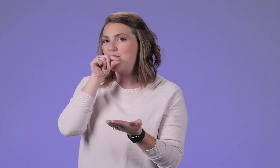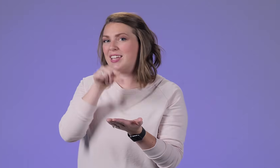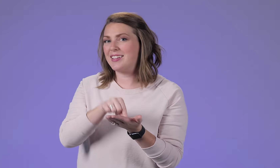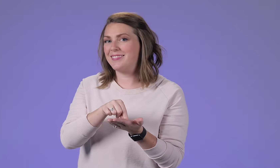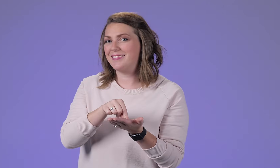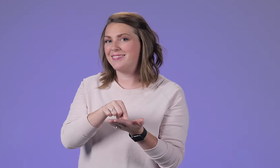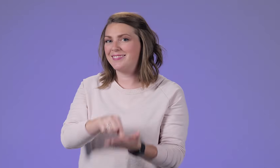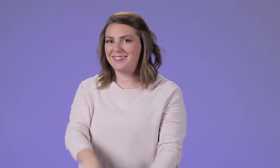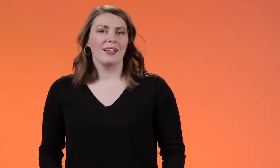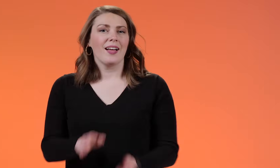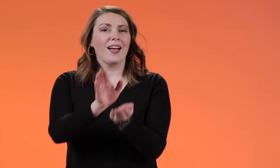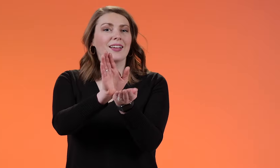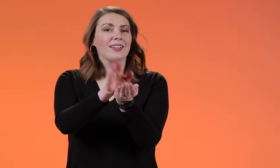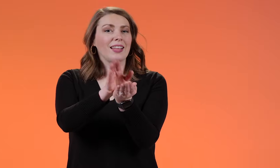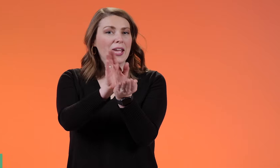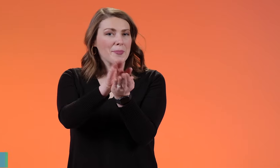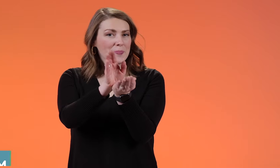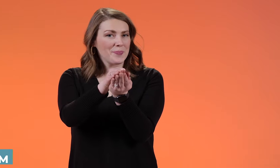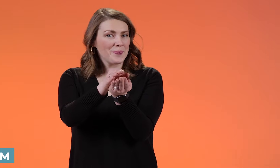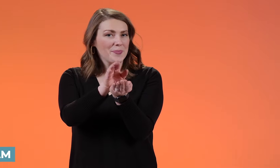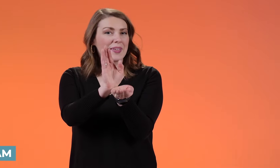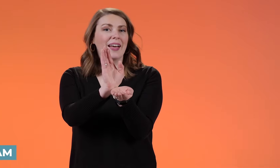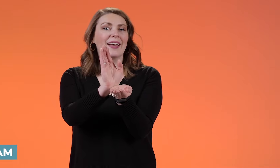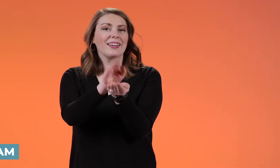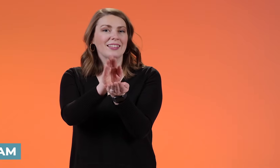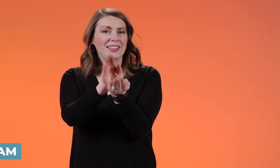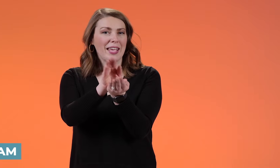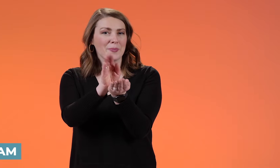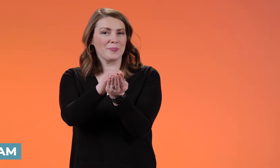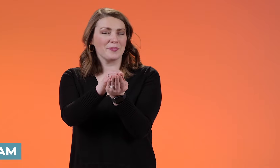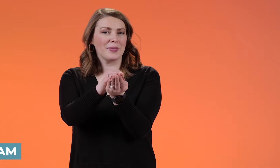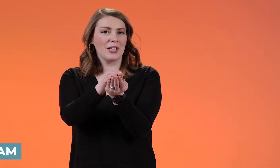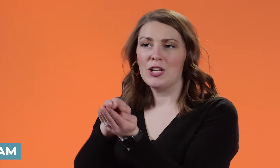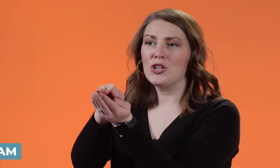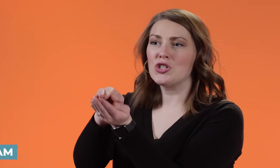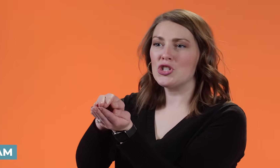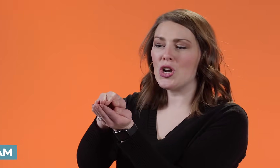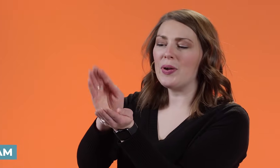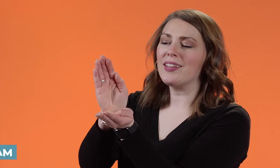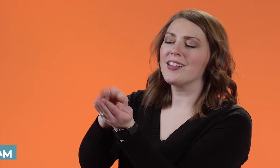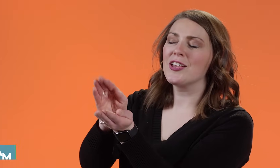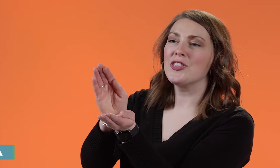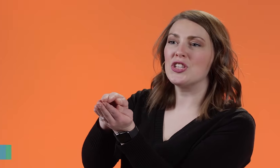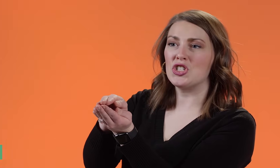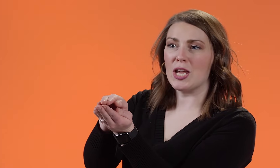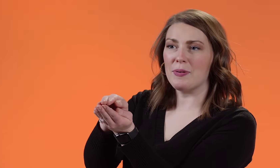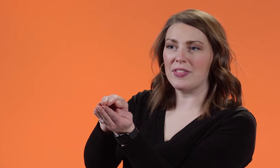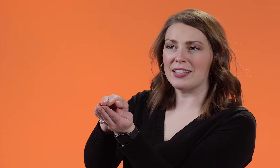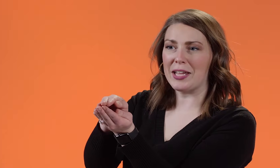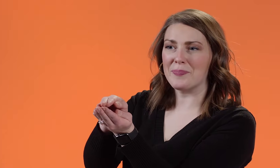CHICKEN CLAM CLAM You're just showing the shape of the clam.